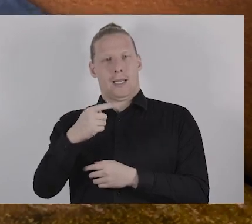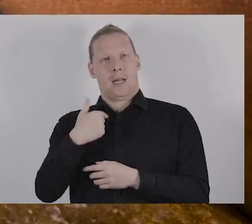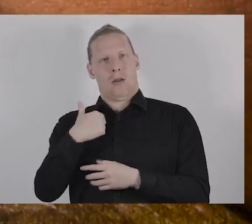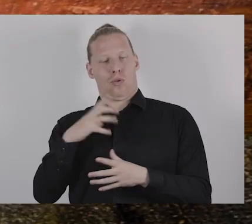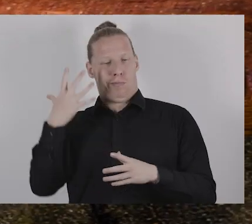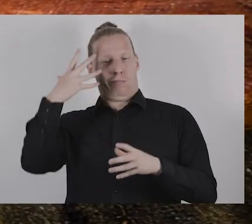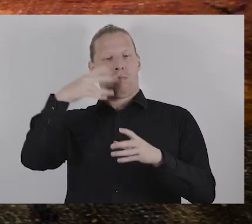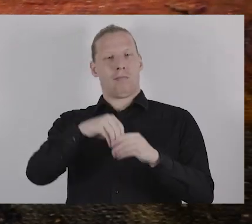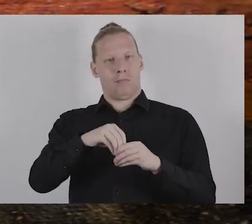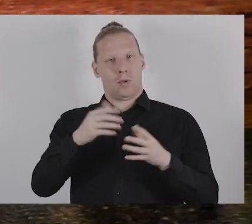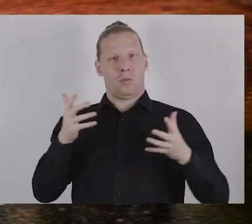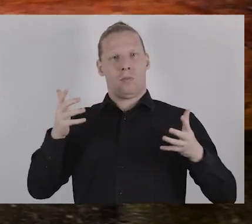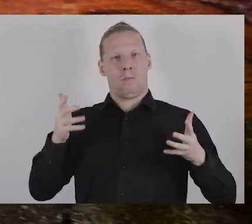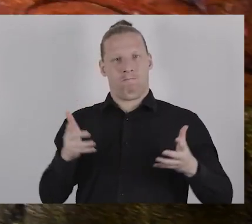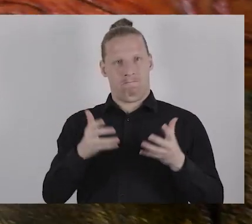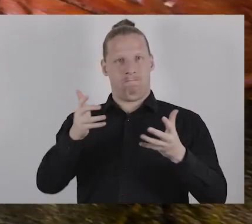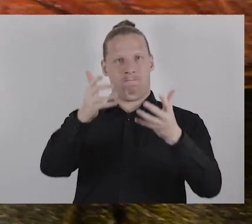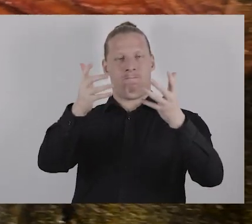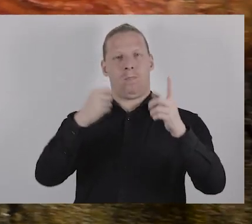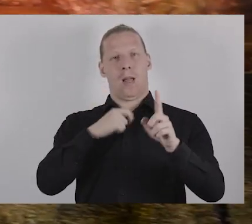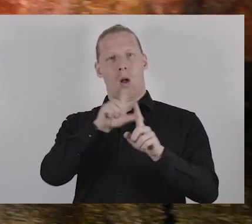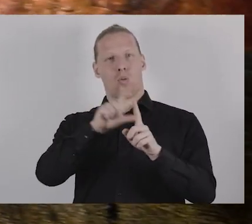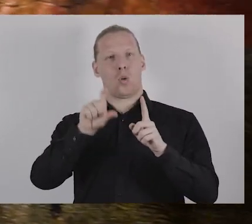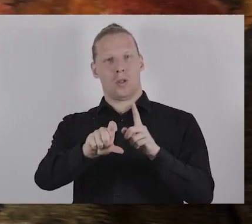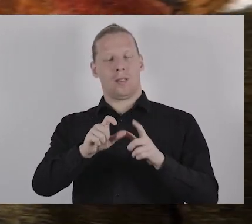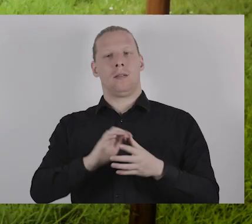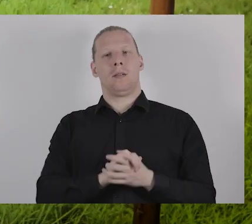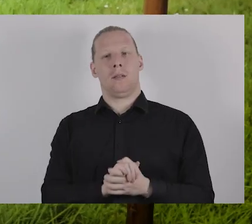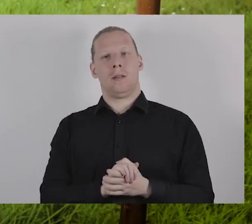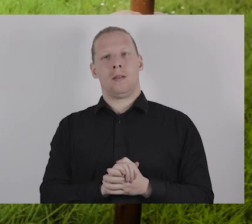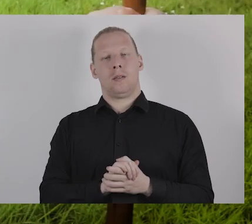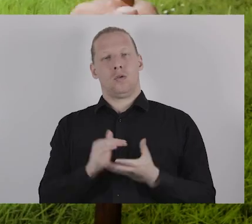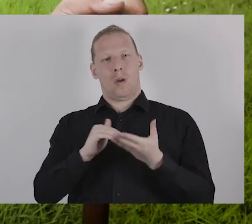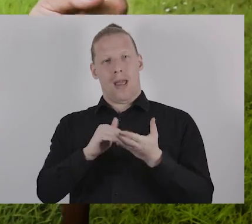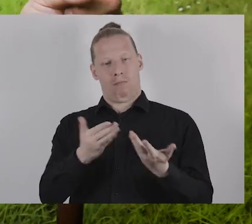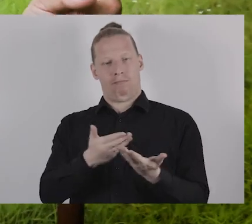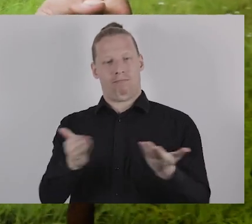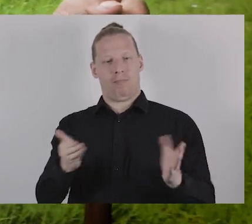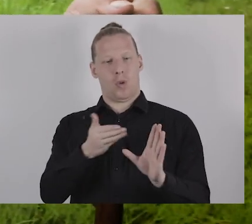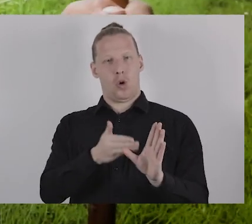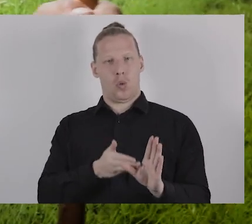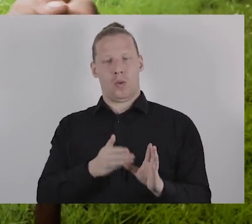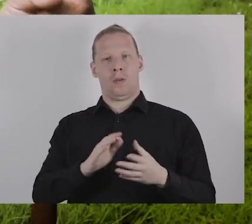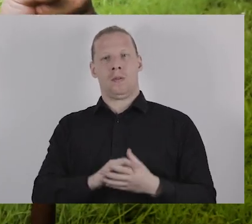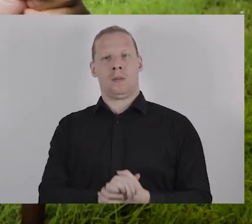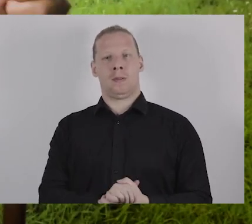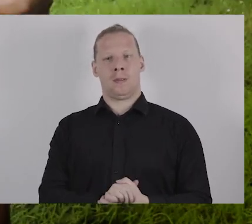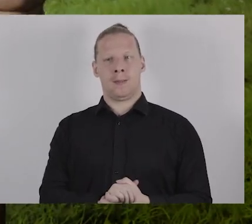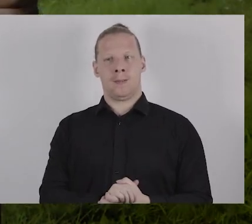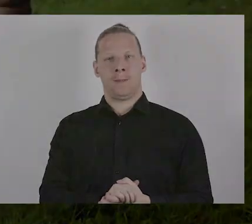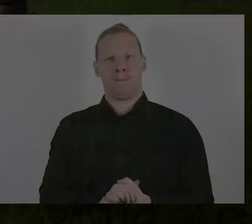you know, and, yeah, I wanna be able to be a part of that... you know, and help our rangatahi.